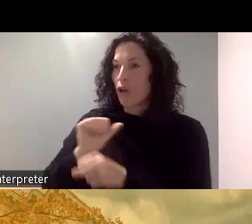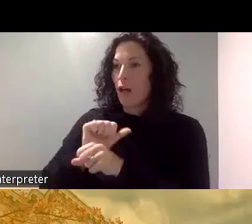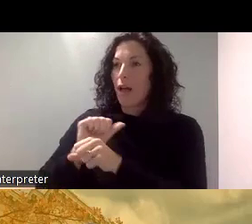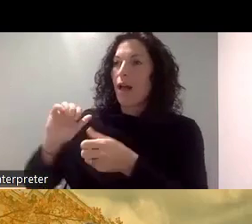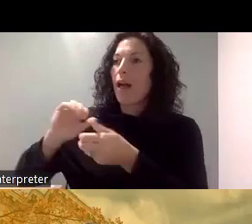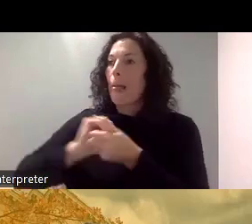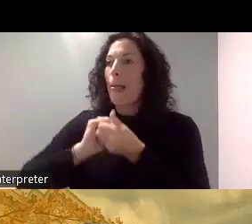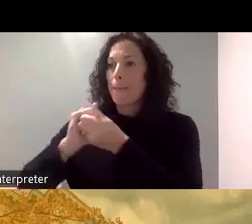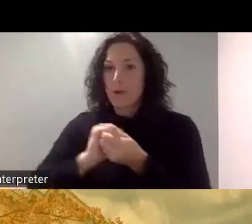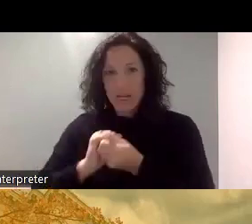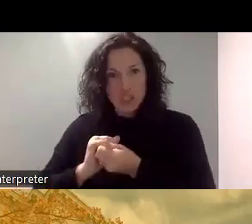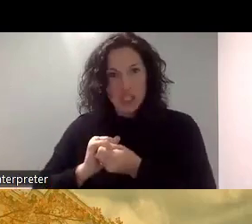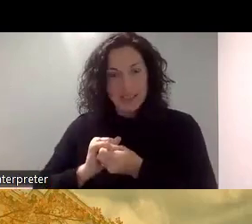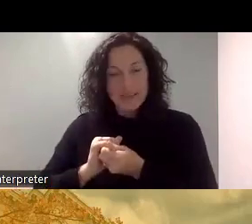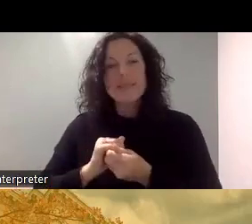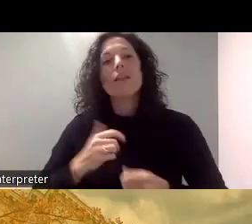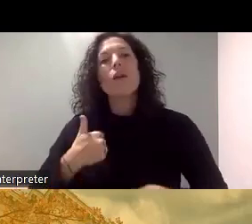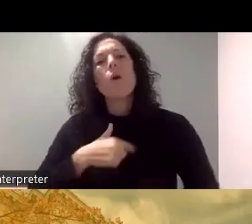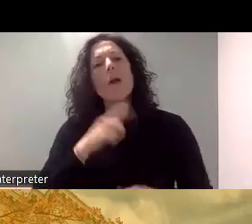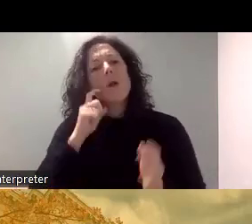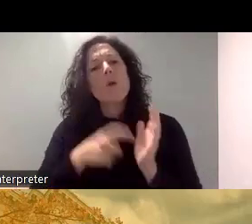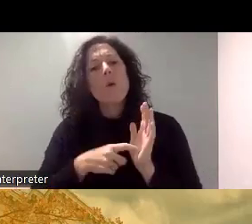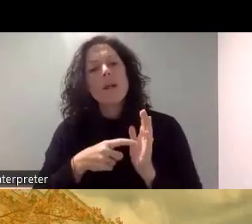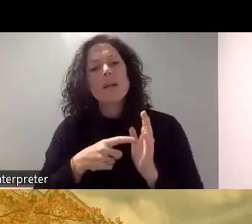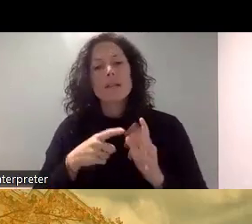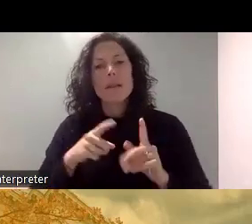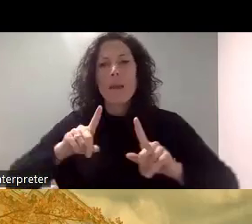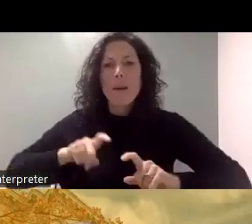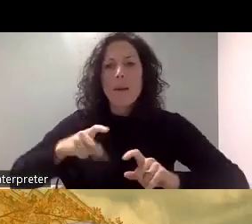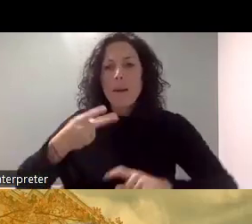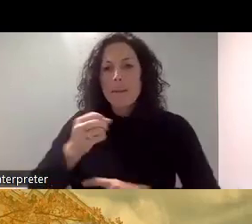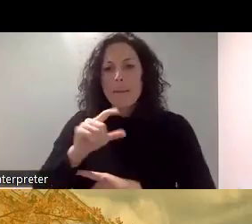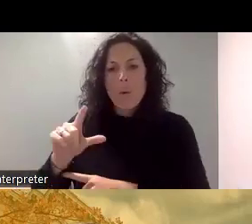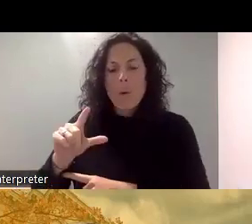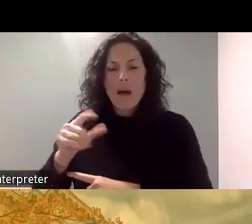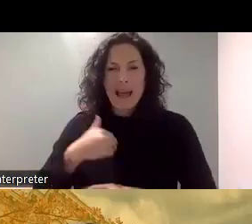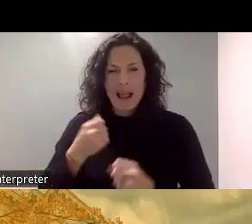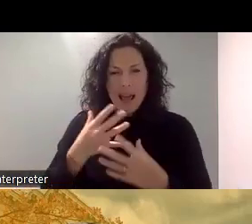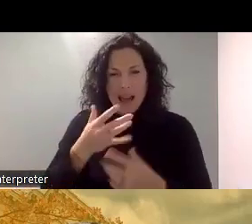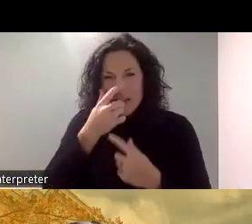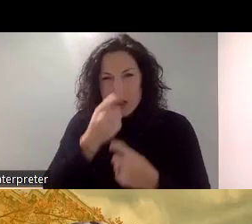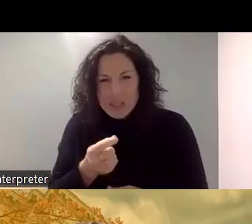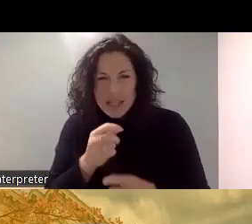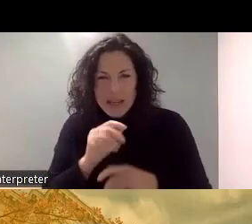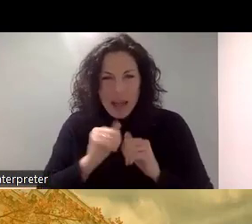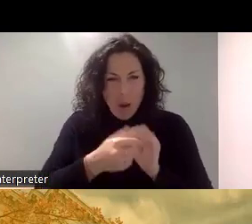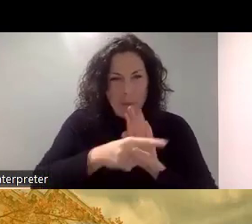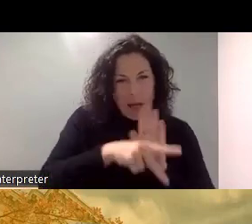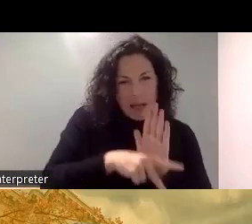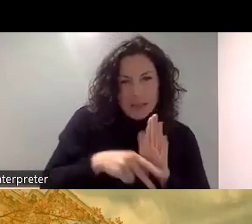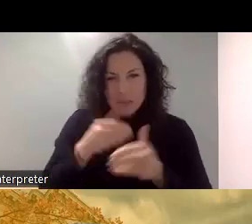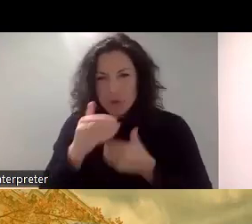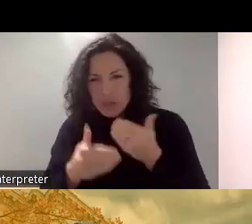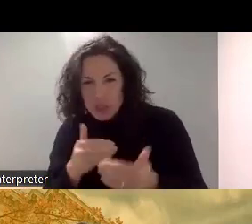We noticed in the poll that there was a lot of interest in policy and procedure around this area,